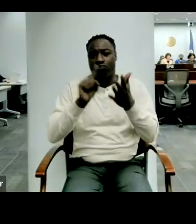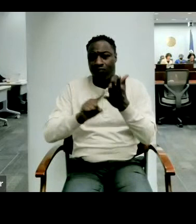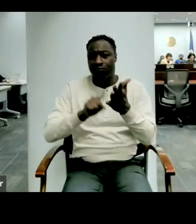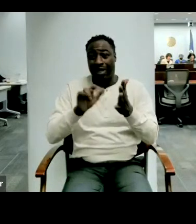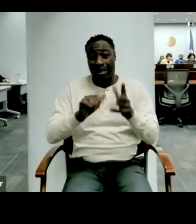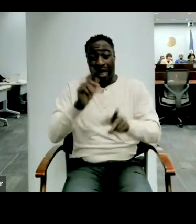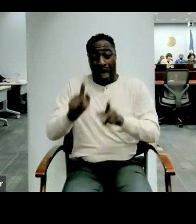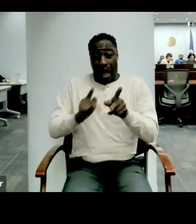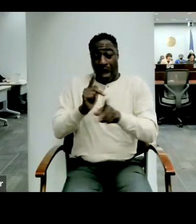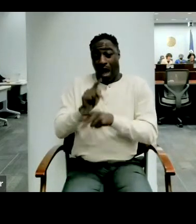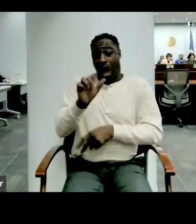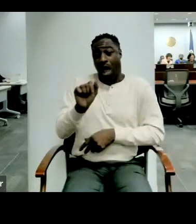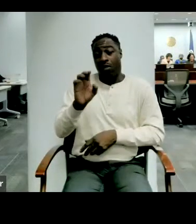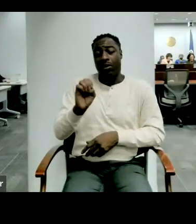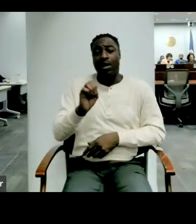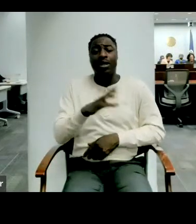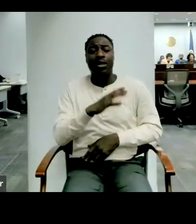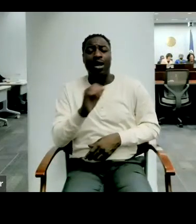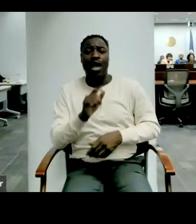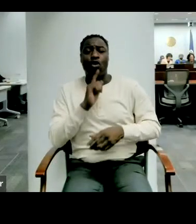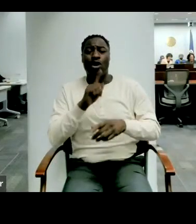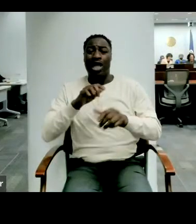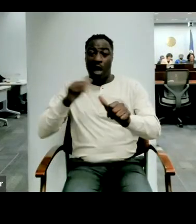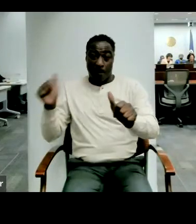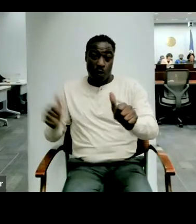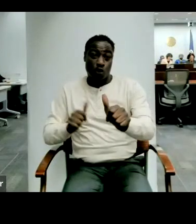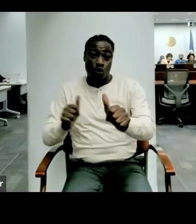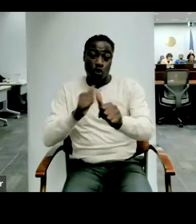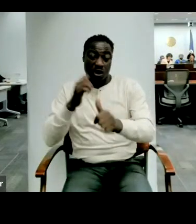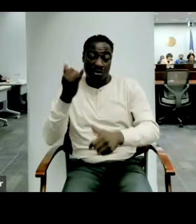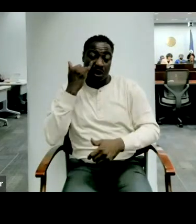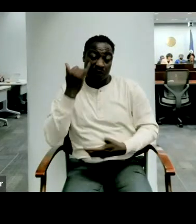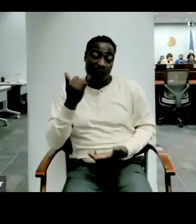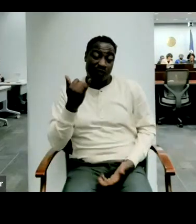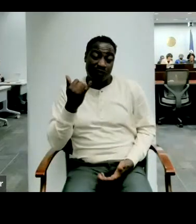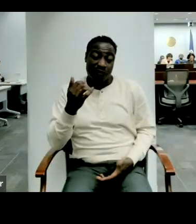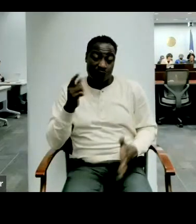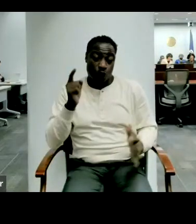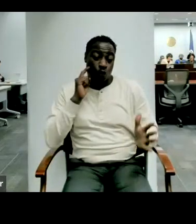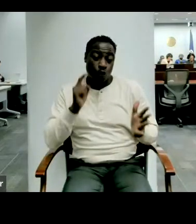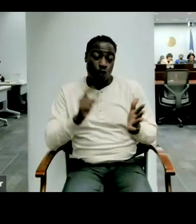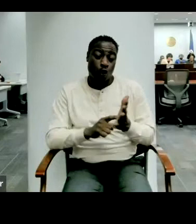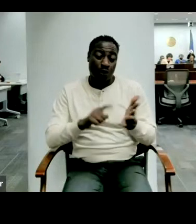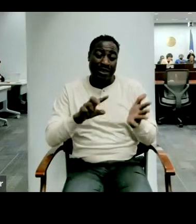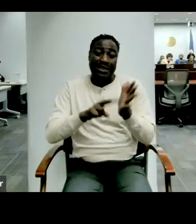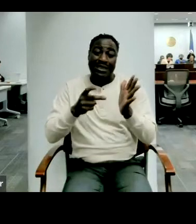and to um pursue them where there seems to be um intentional discrimination.